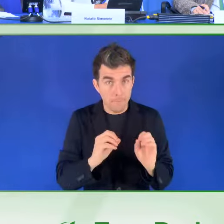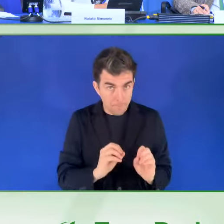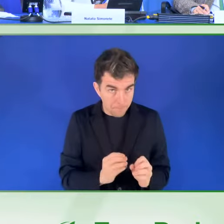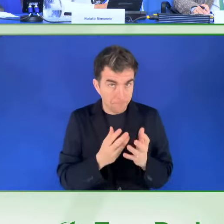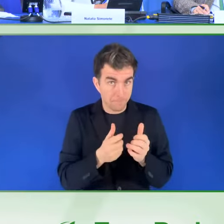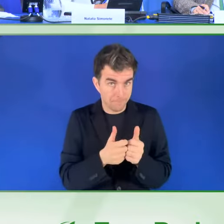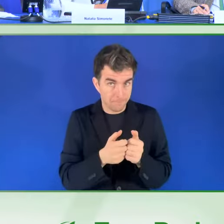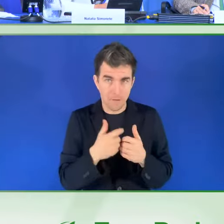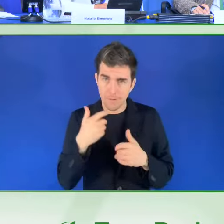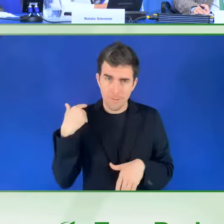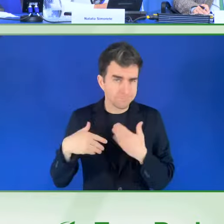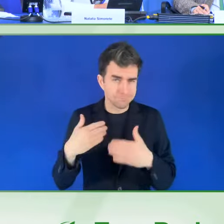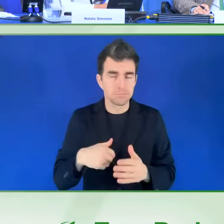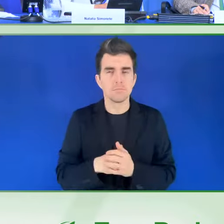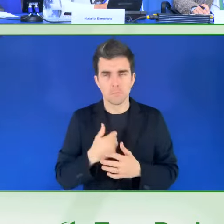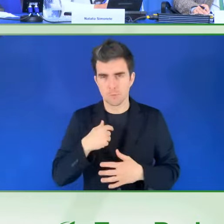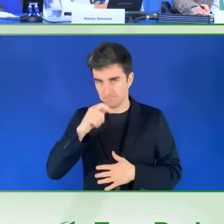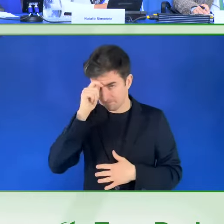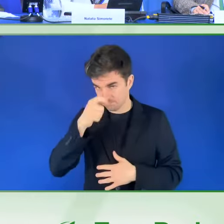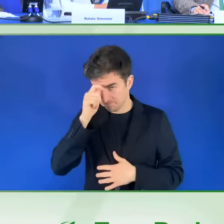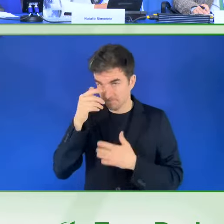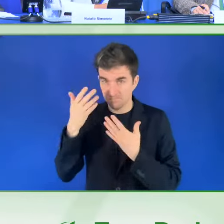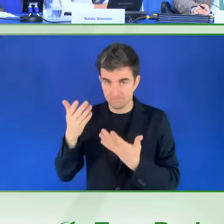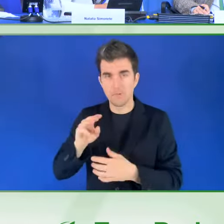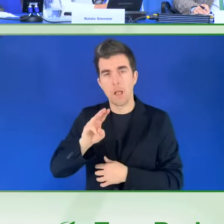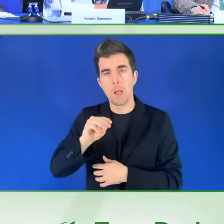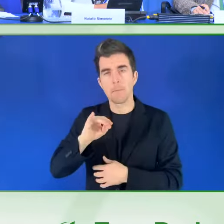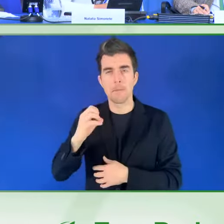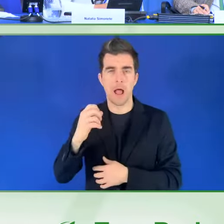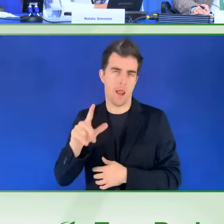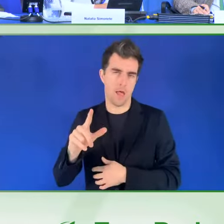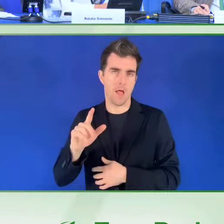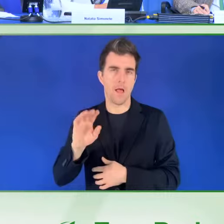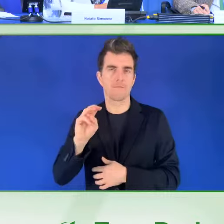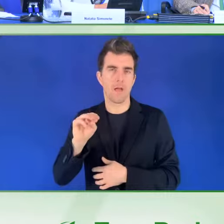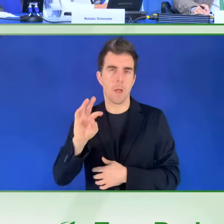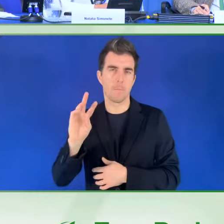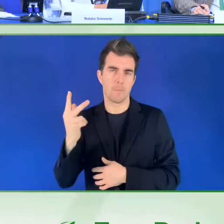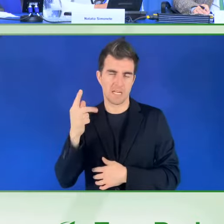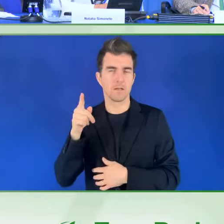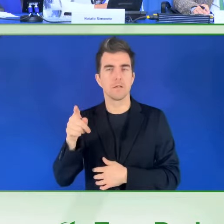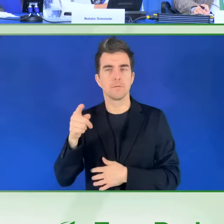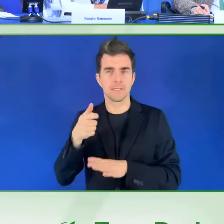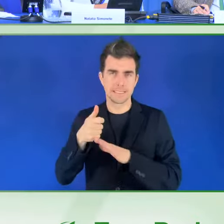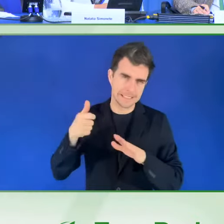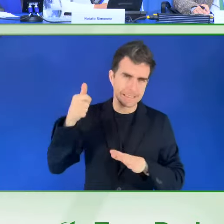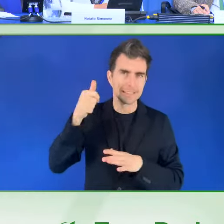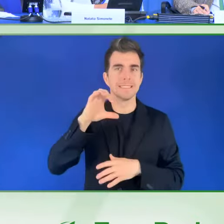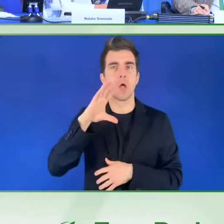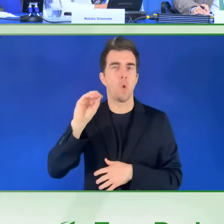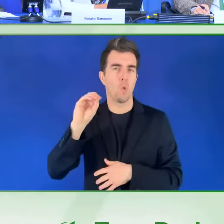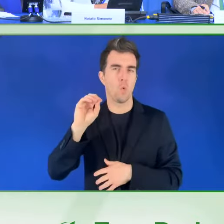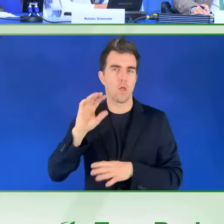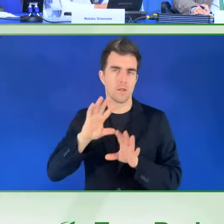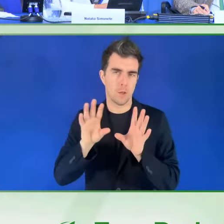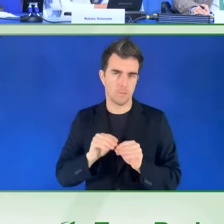inspiration, and creativity, which also contributes to the development of inclusive practices. Through the project, 233 public schools in the city of São Paulo have had 299 teachers participate in the course. They have developed accessible practices together with teachers who took the course in their schools, involving principals, teachers, students, and families.